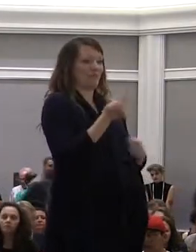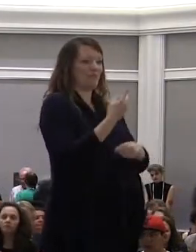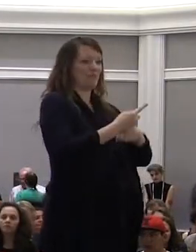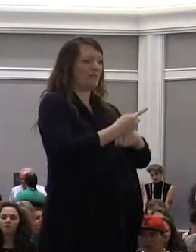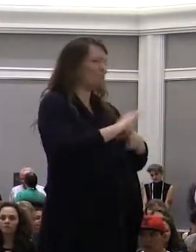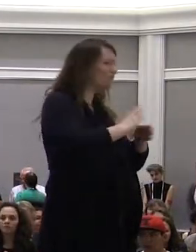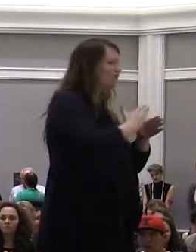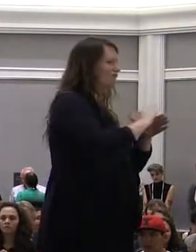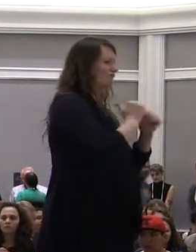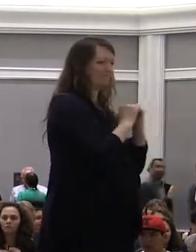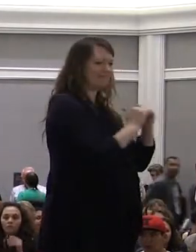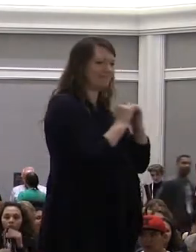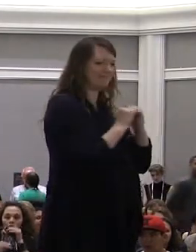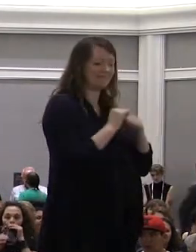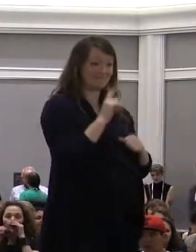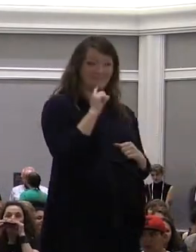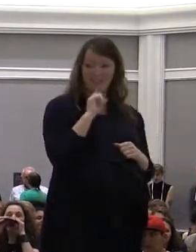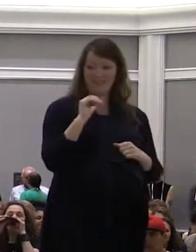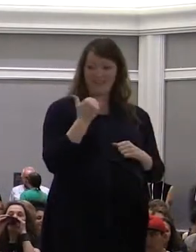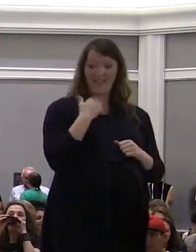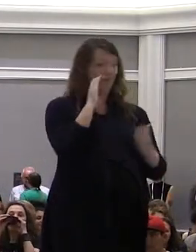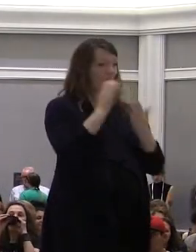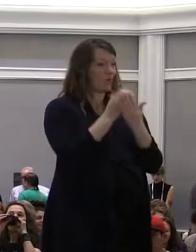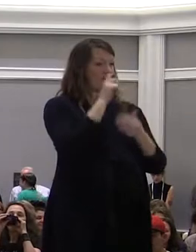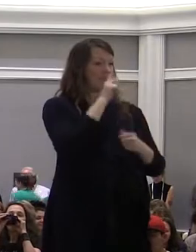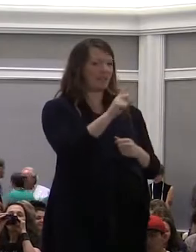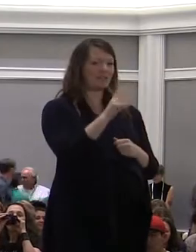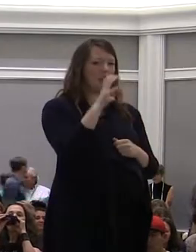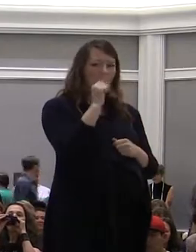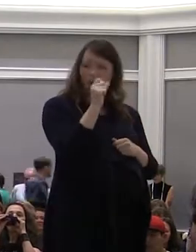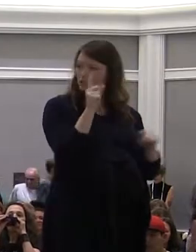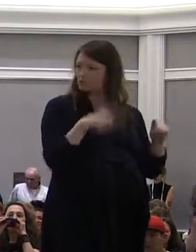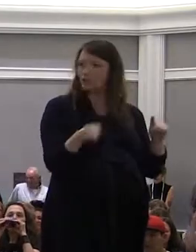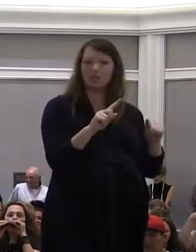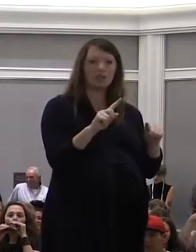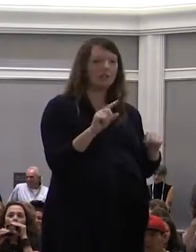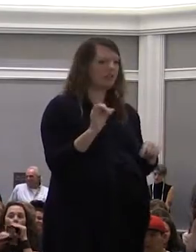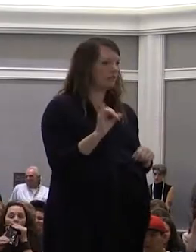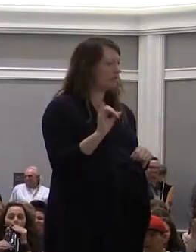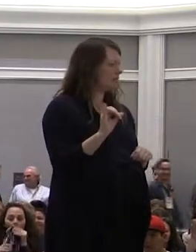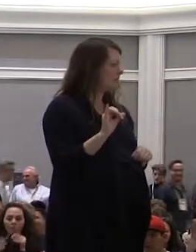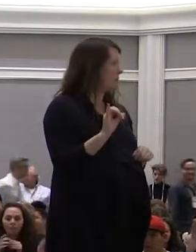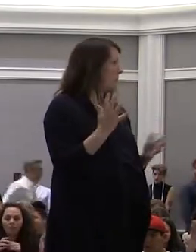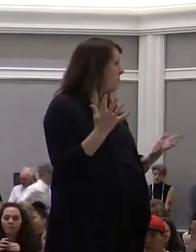That's funny, because actually our logo is an orange circle. Yeah! Um...